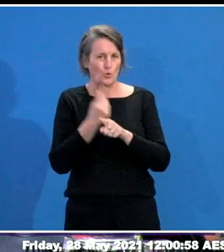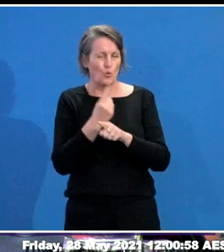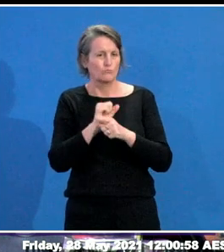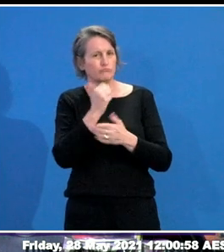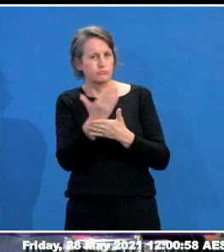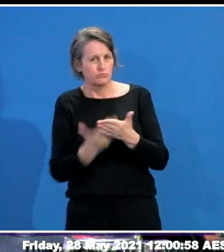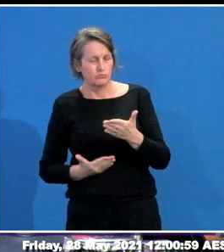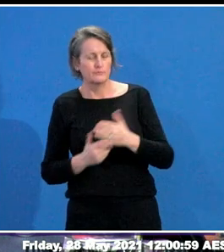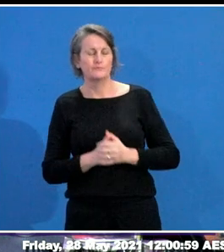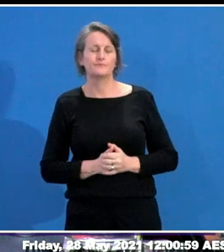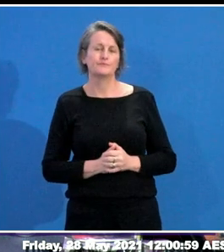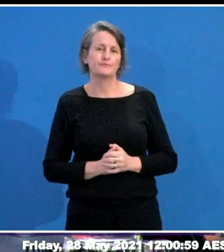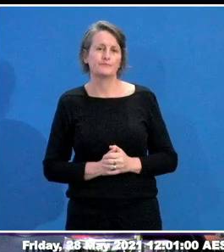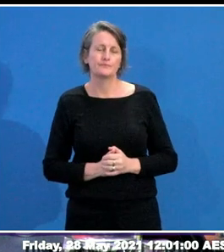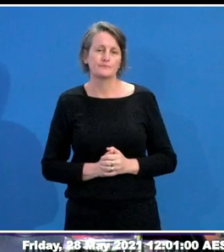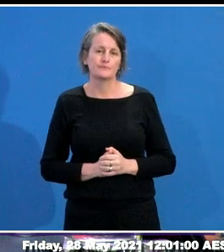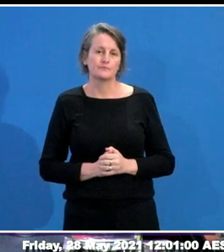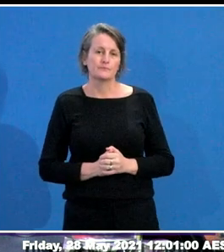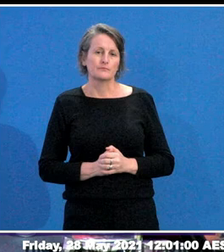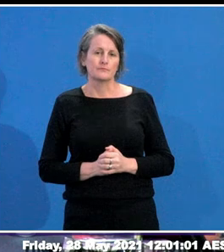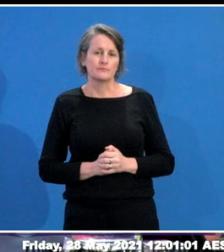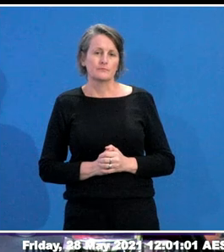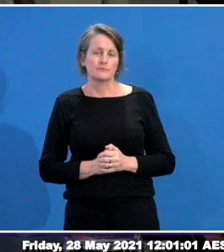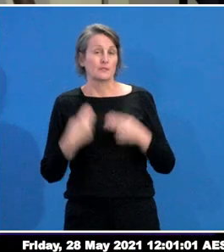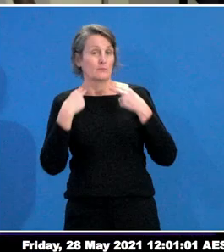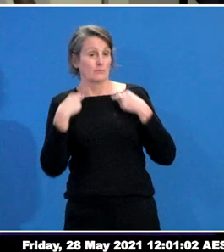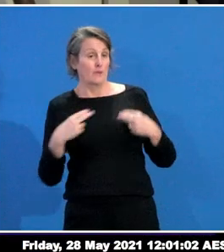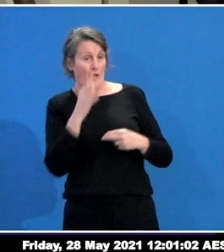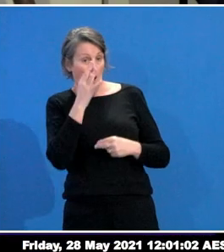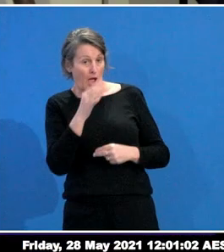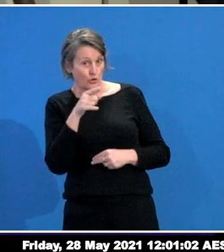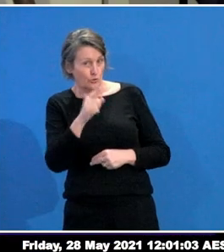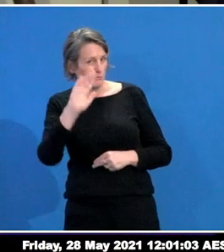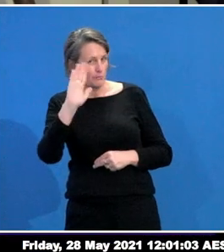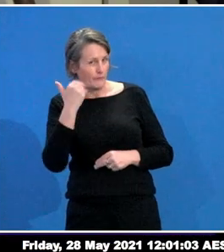were asked by Ms Eastman about whether, on Day 1 of your evidence, whether any